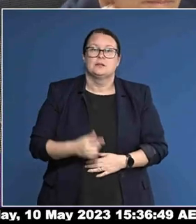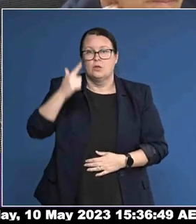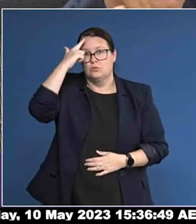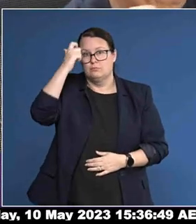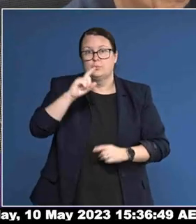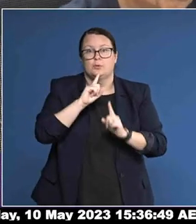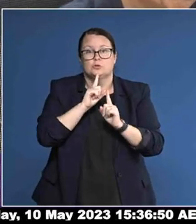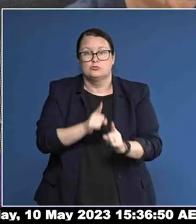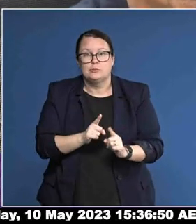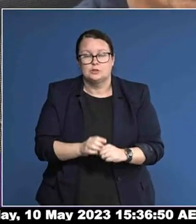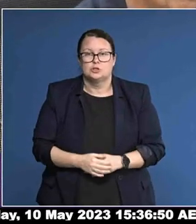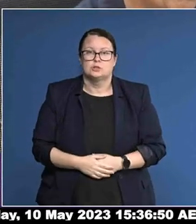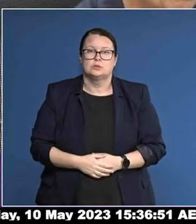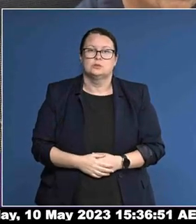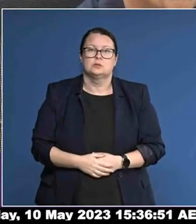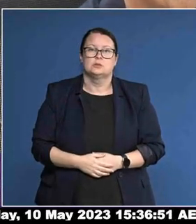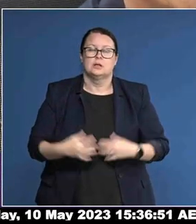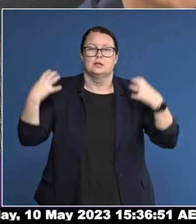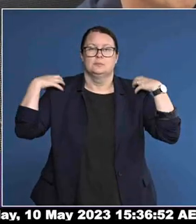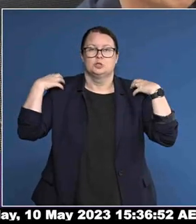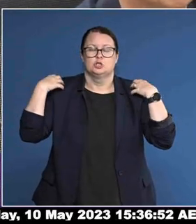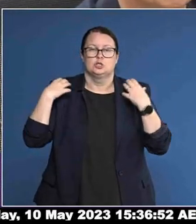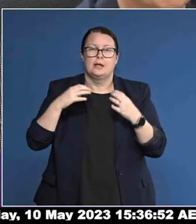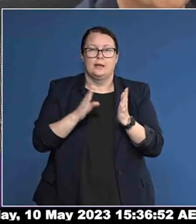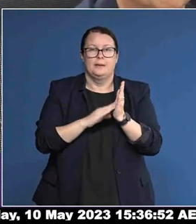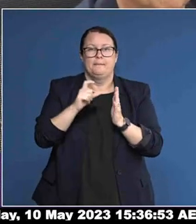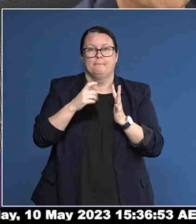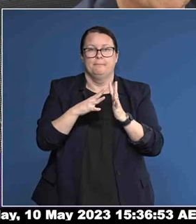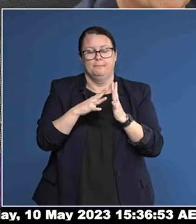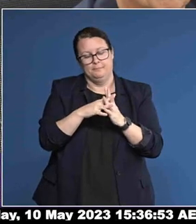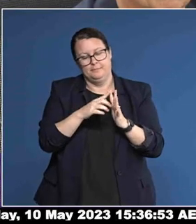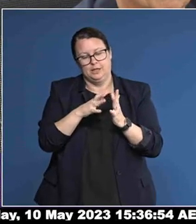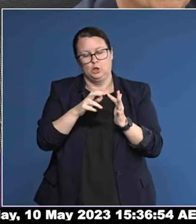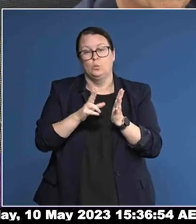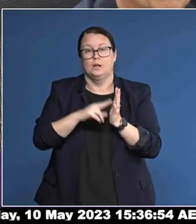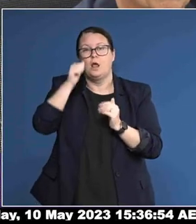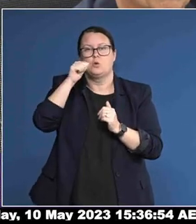Commissioner McEwin, I know you have a copy of the directions. It's agreed with the exception of one matter.